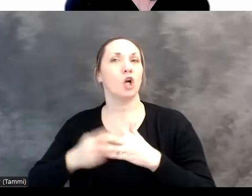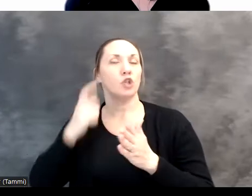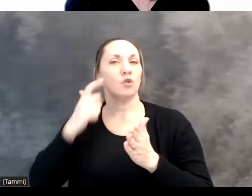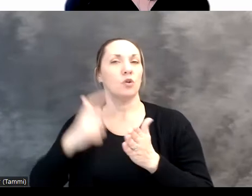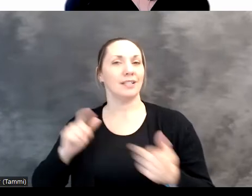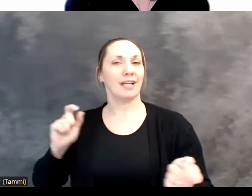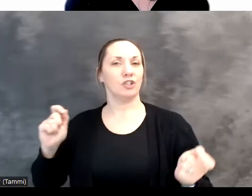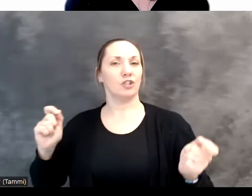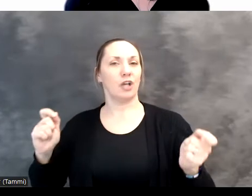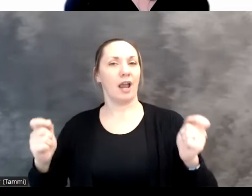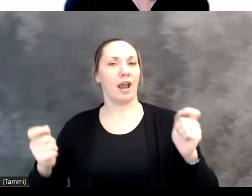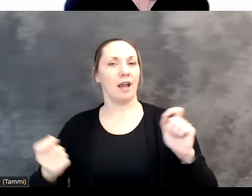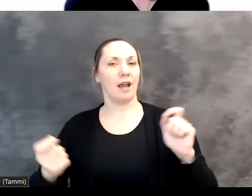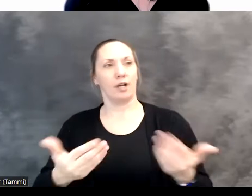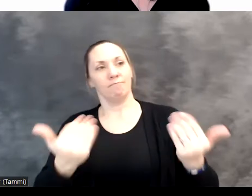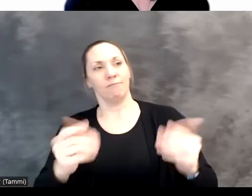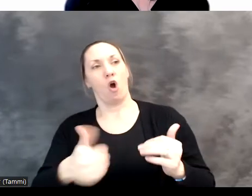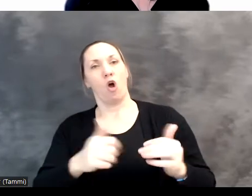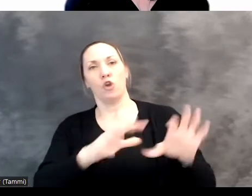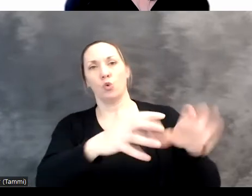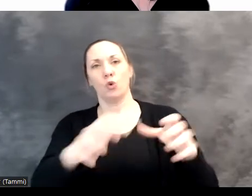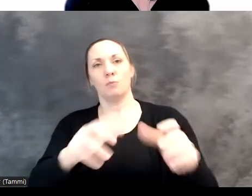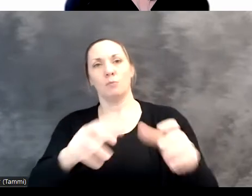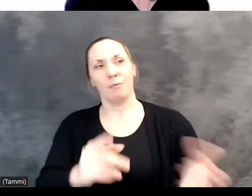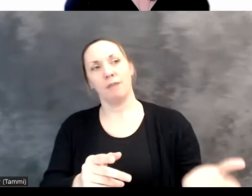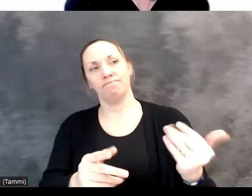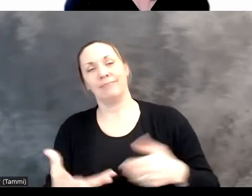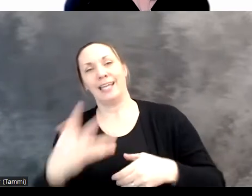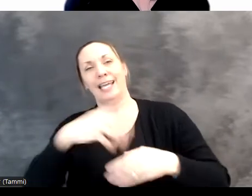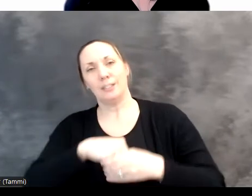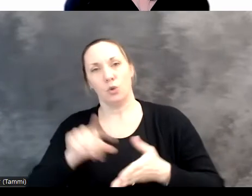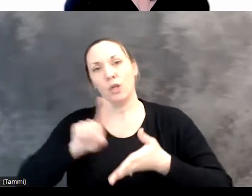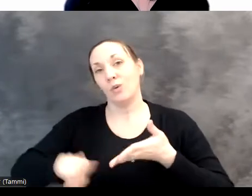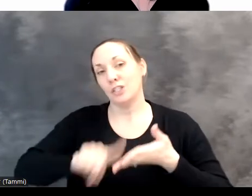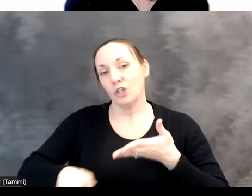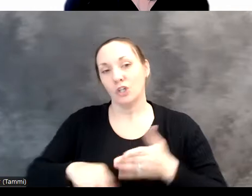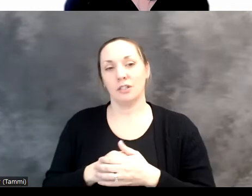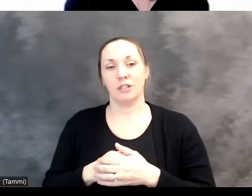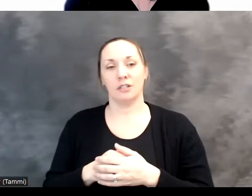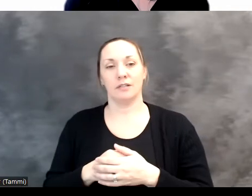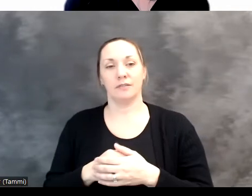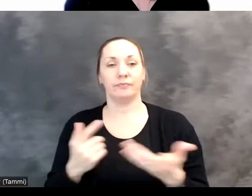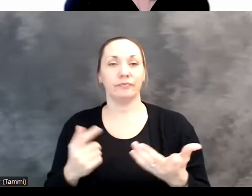, but they're white men largely that participated in the studies. I'm starting to see that change as we try to bring other groups